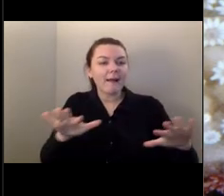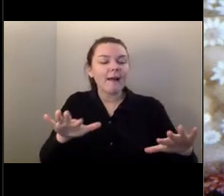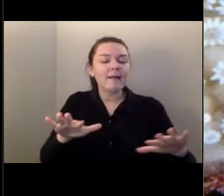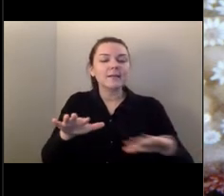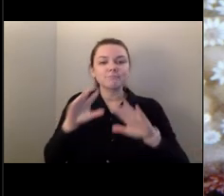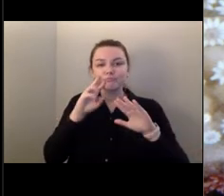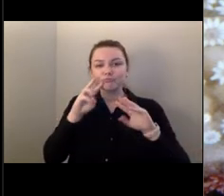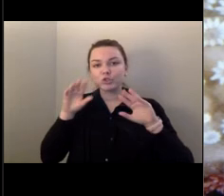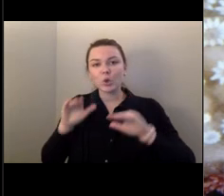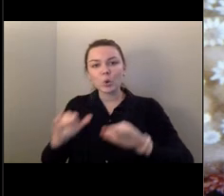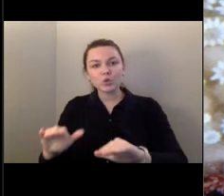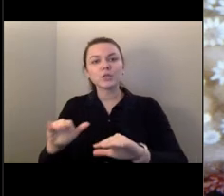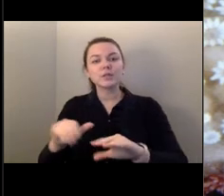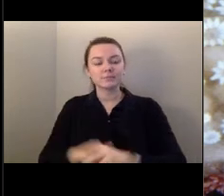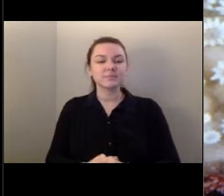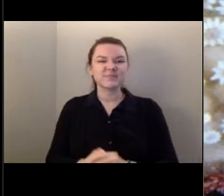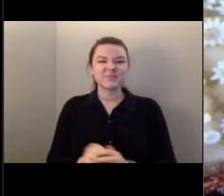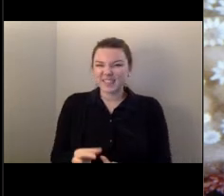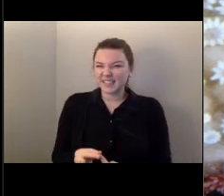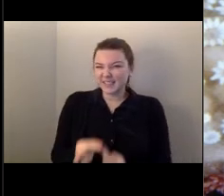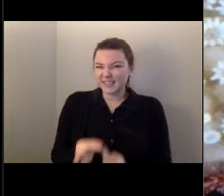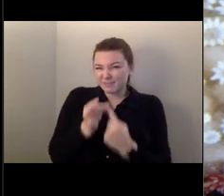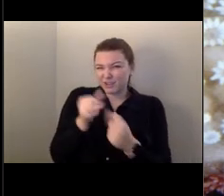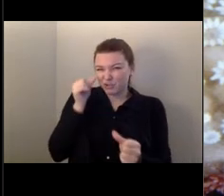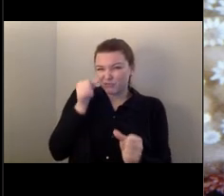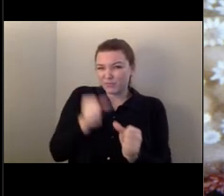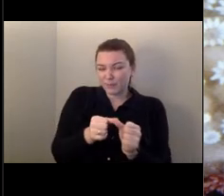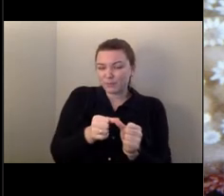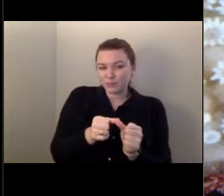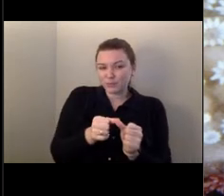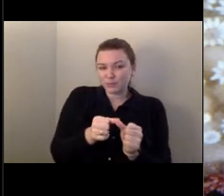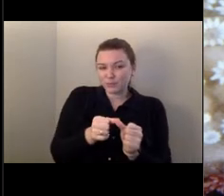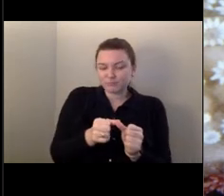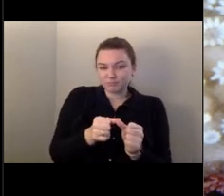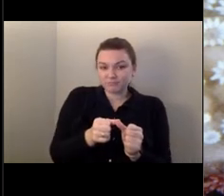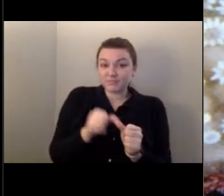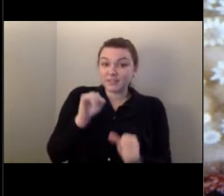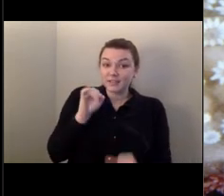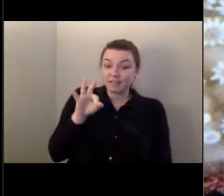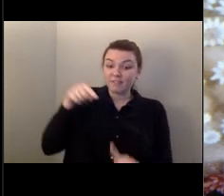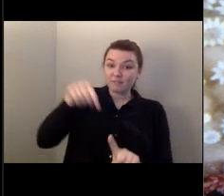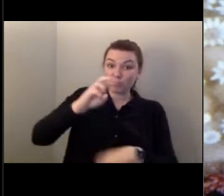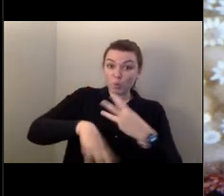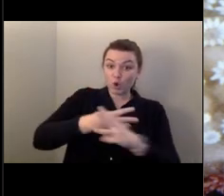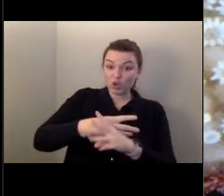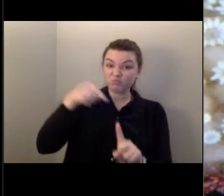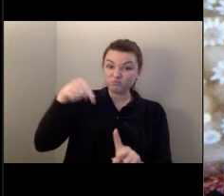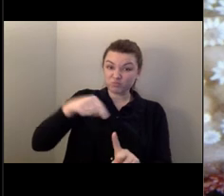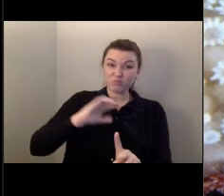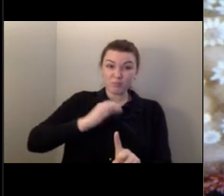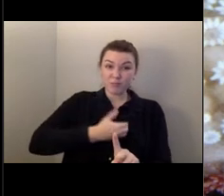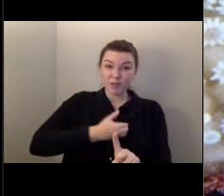And really, especially remembering that if this is our ancestor, right, the coral polyp,